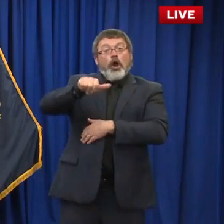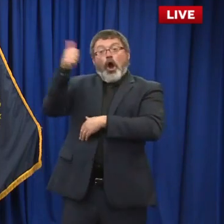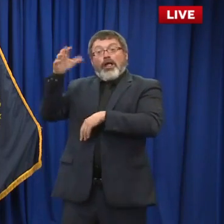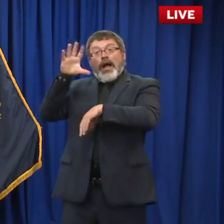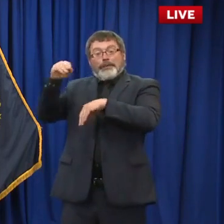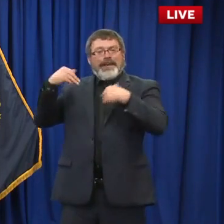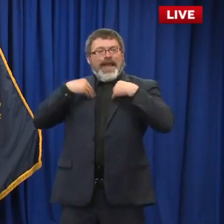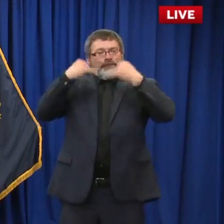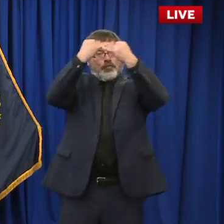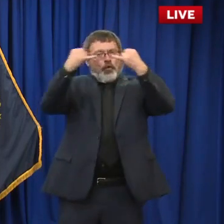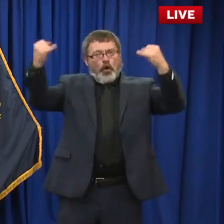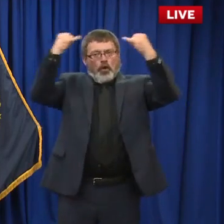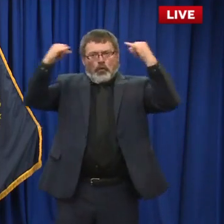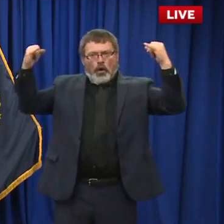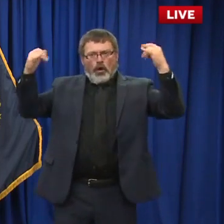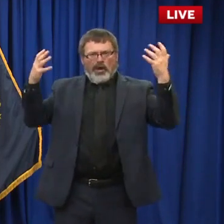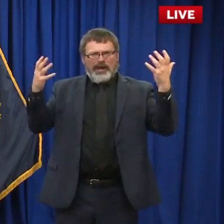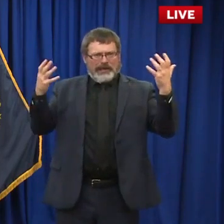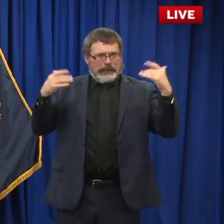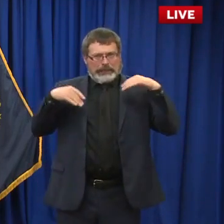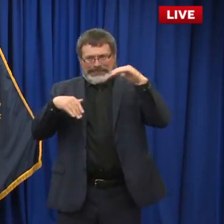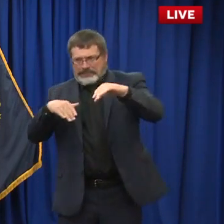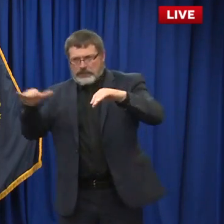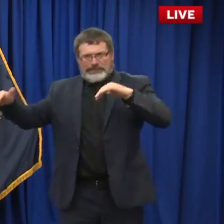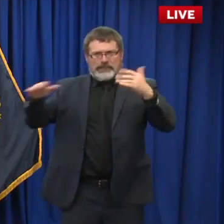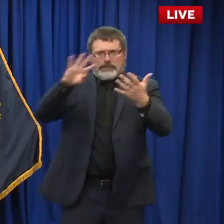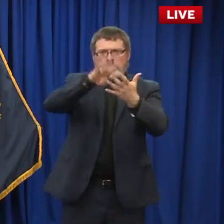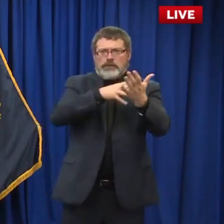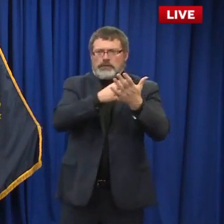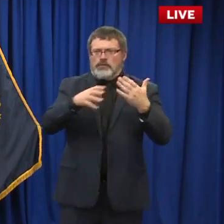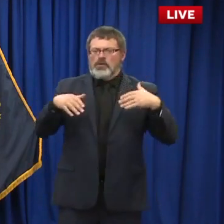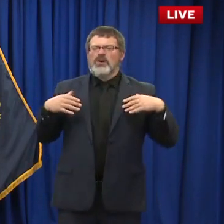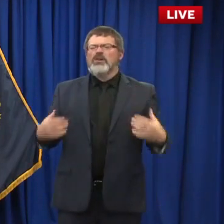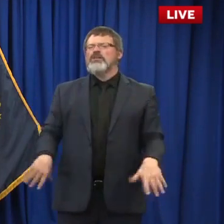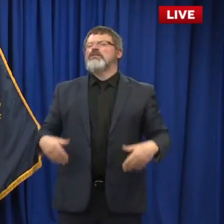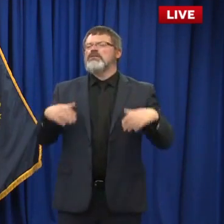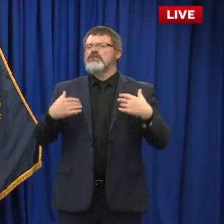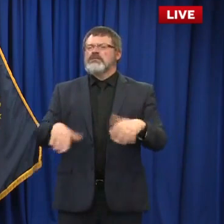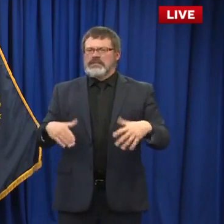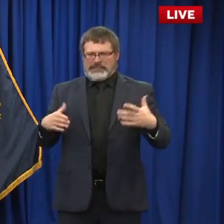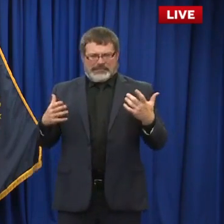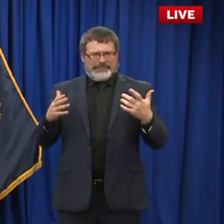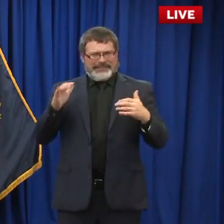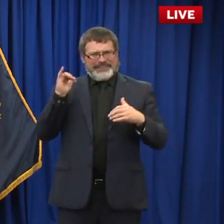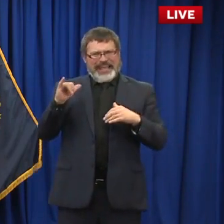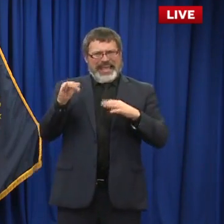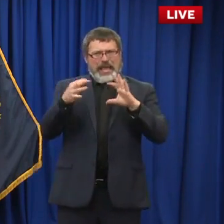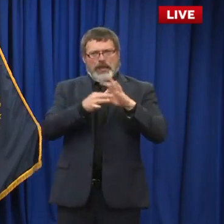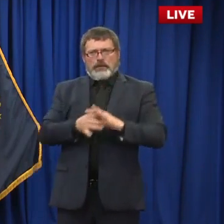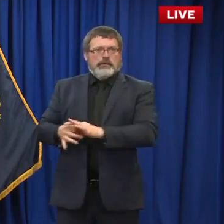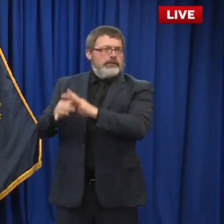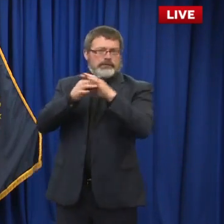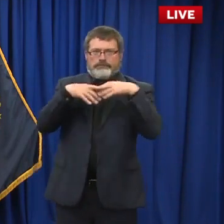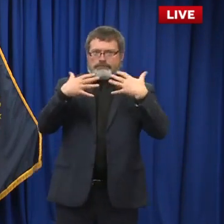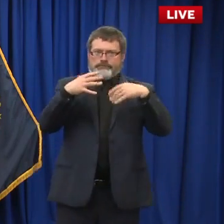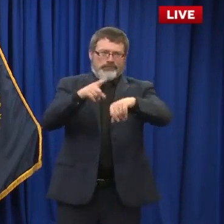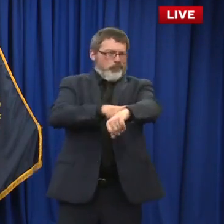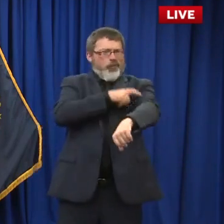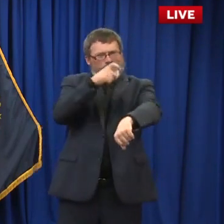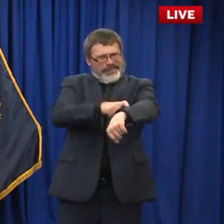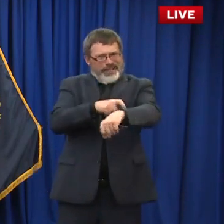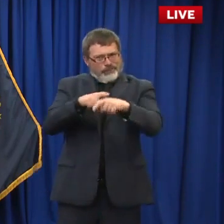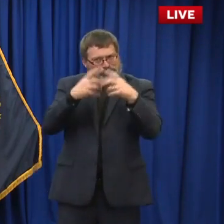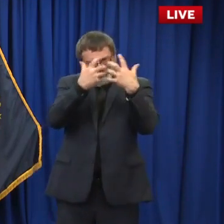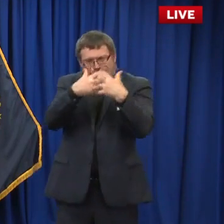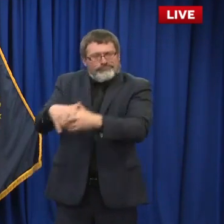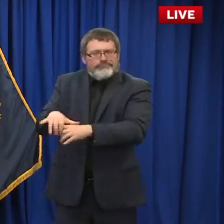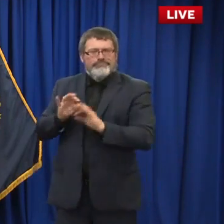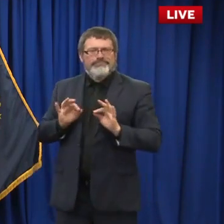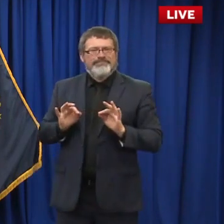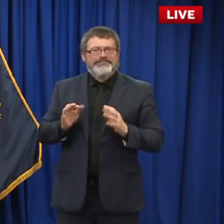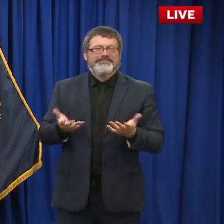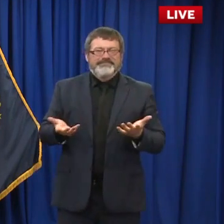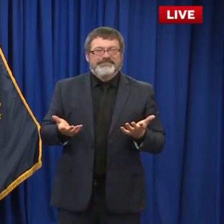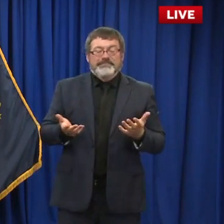PROPERTY HAVE TO BE NOTIFIED, BECAUSE YOU'RE ACTUALLY DOING WORK ON THEIR PROPERTIES, THE POLE IS ON THEIR PROPERTY, SO WE REALIZE VERY QUICKLY IT GOT VERY VERY COMPLICATED, SO THE